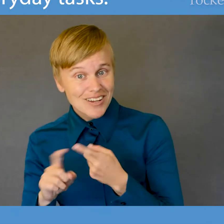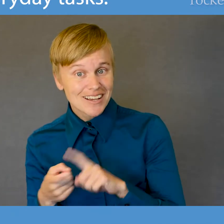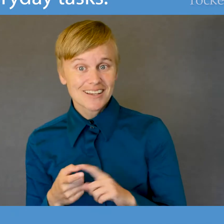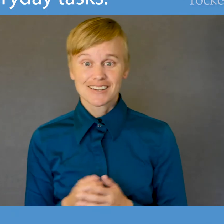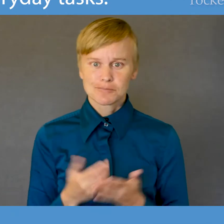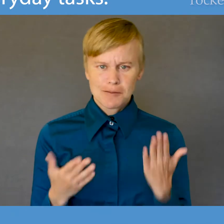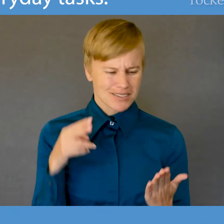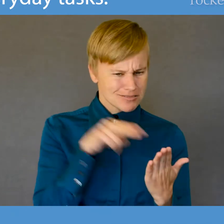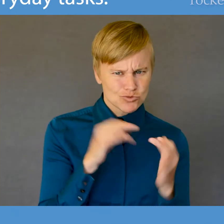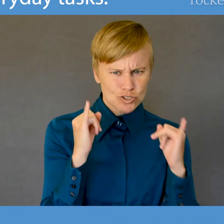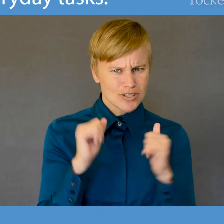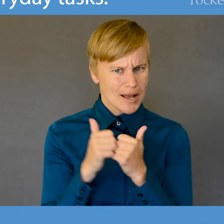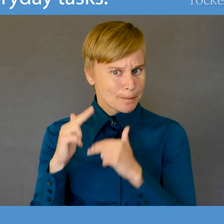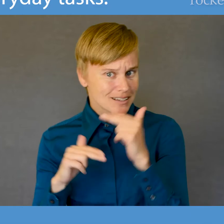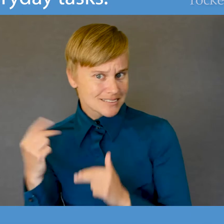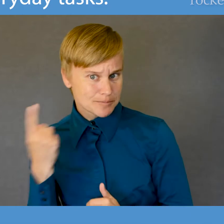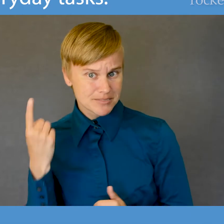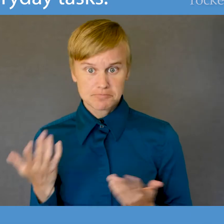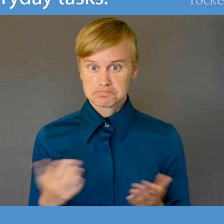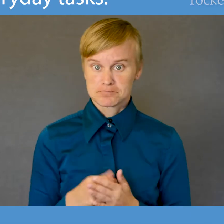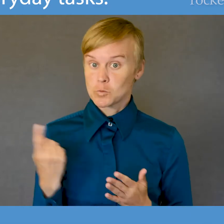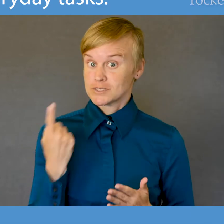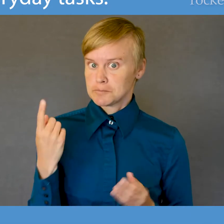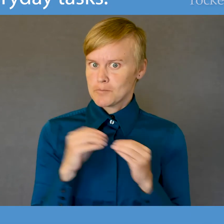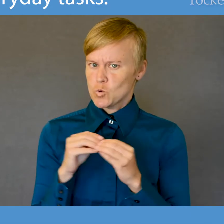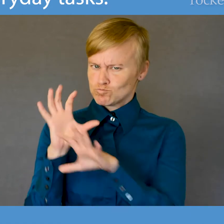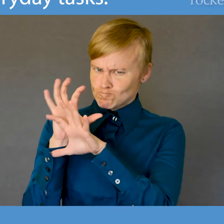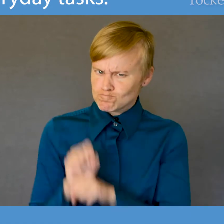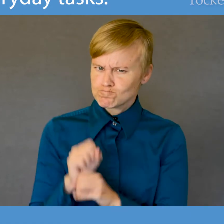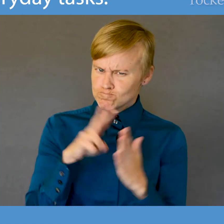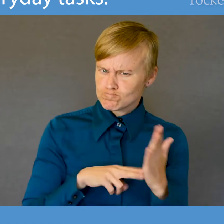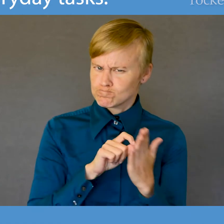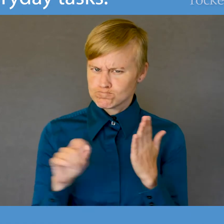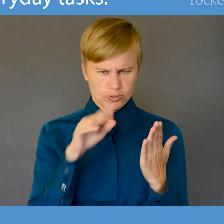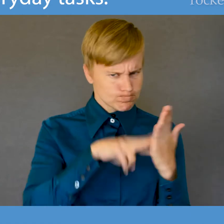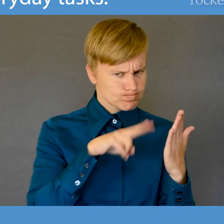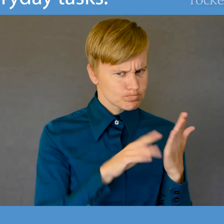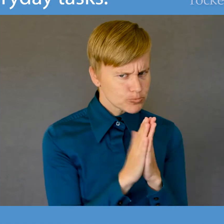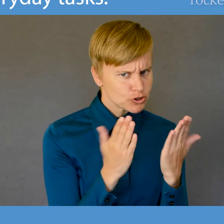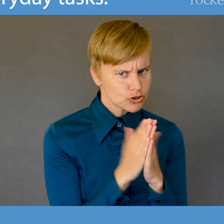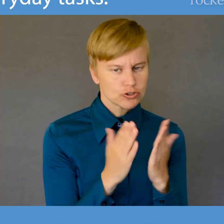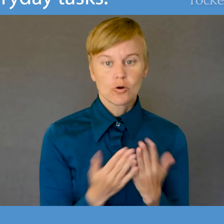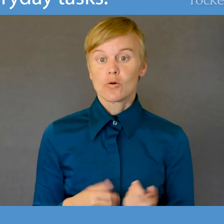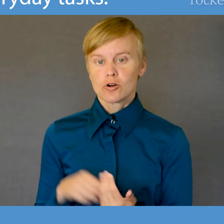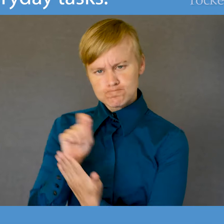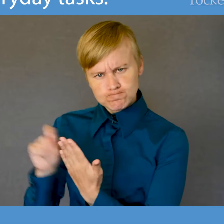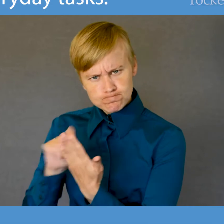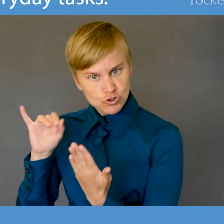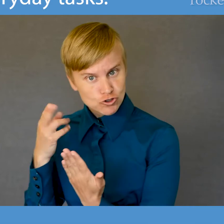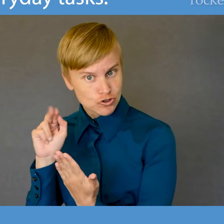or maybe looking up instructions so you can build something, or even more traditional literacy tasks, like reading for pleasure or writing in a journal,